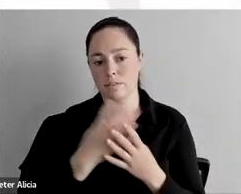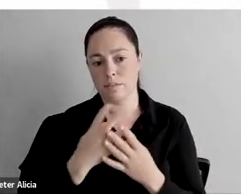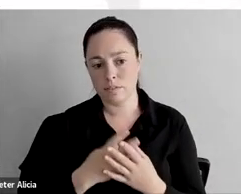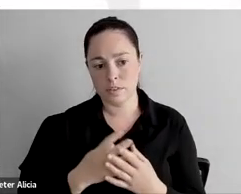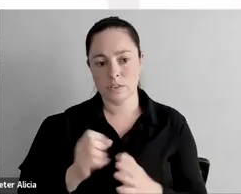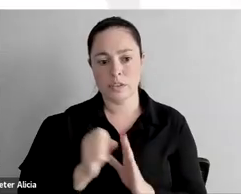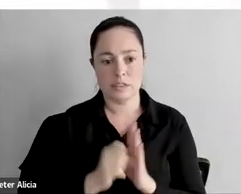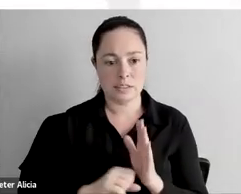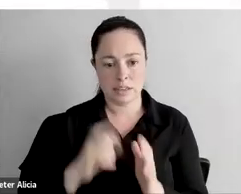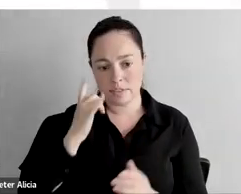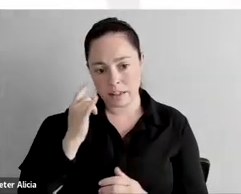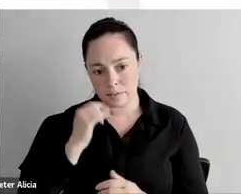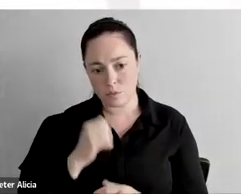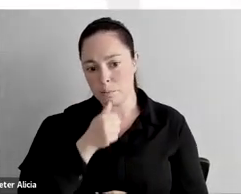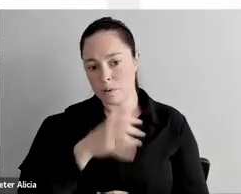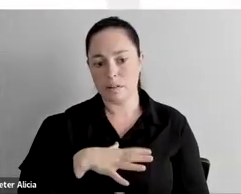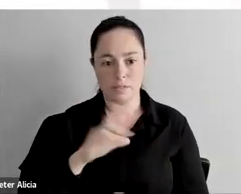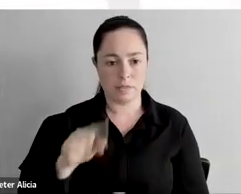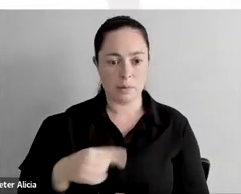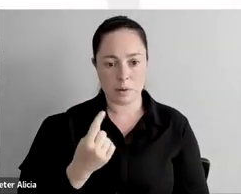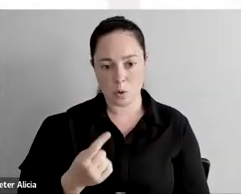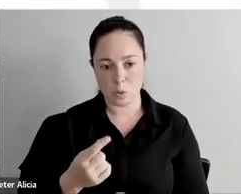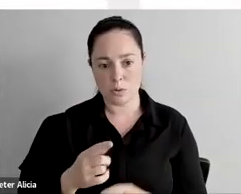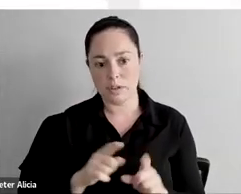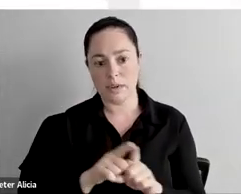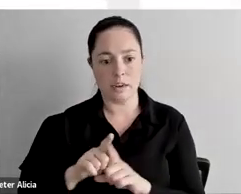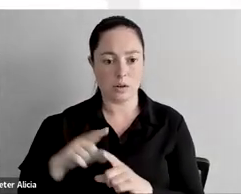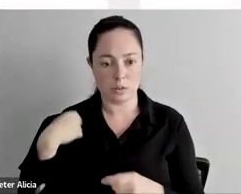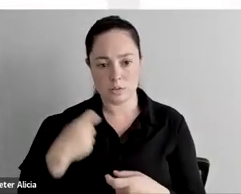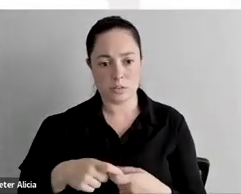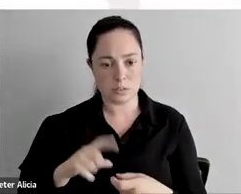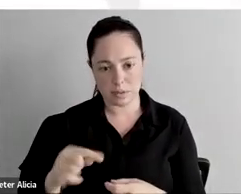only female parents, and we're looking at parents who